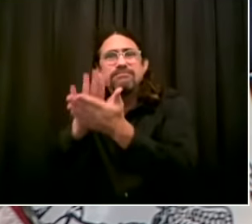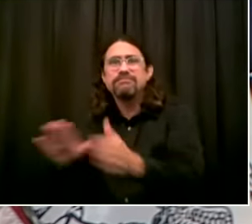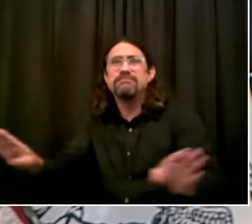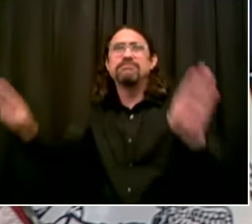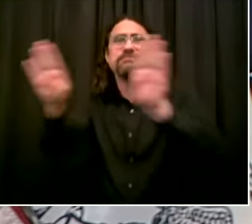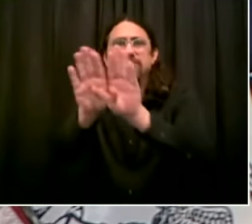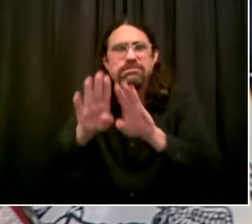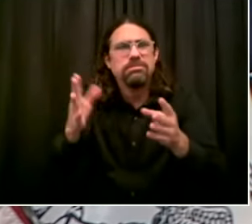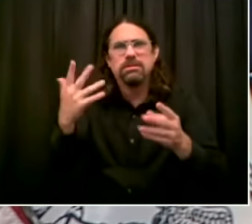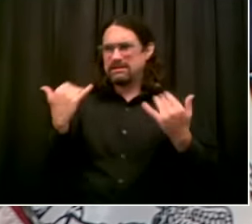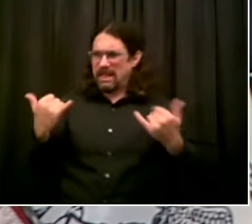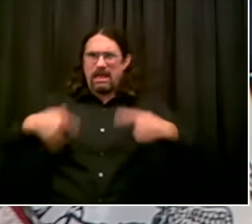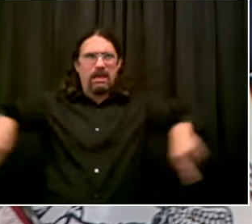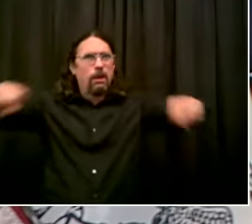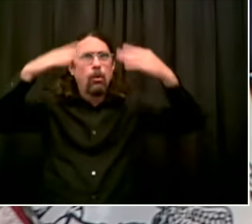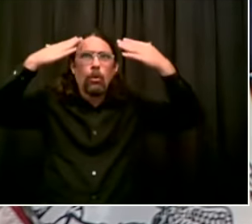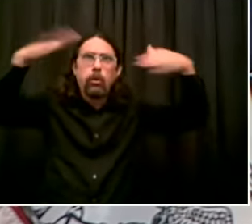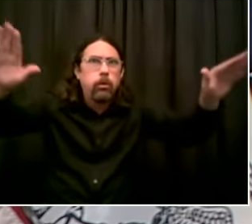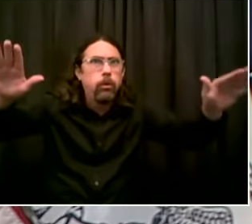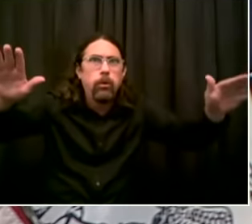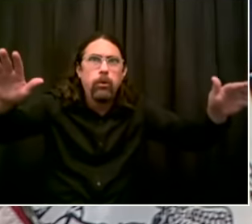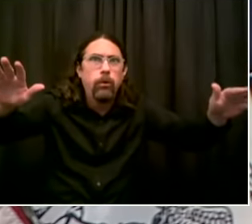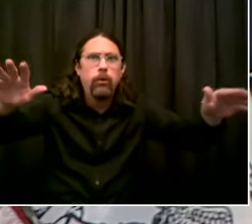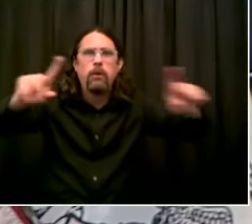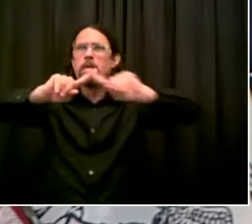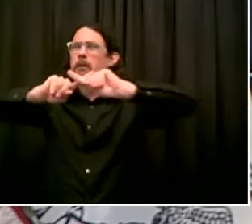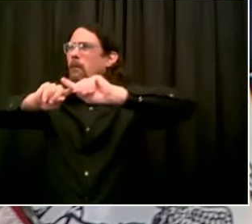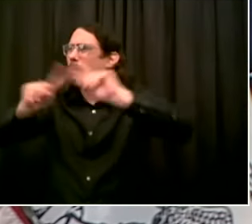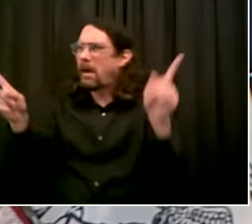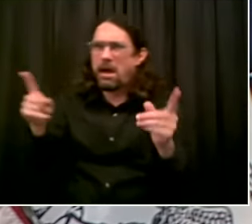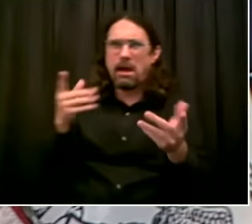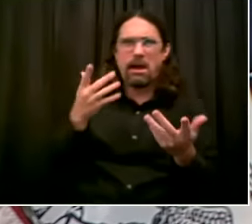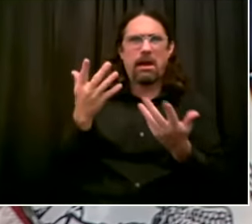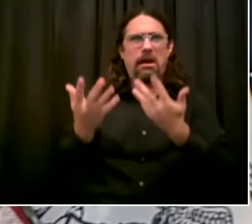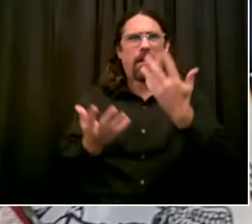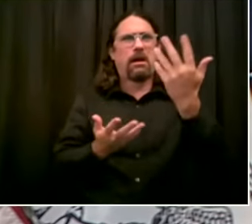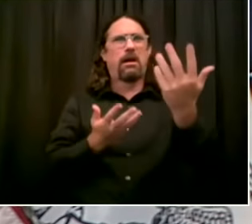ONE TO UNDERLINE IS THE IDEA THAT